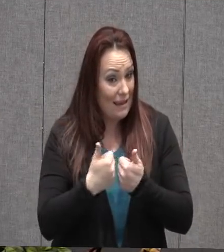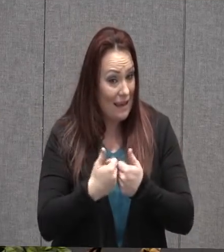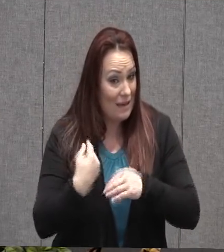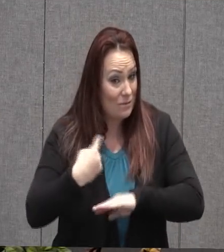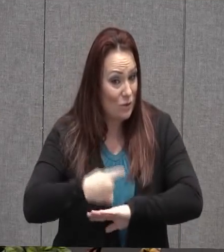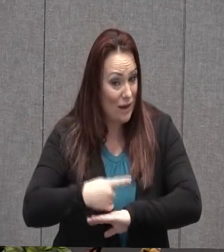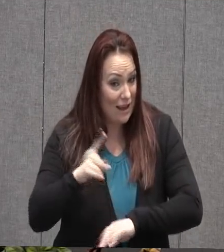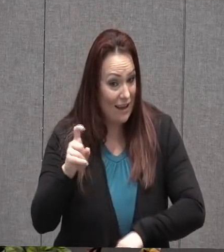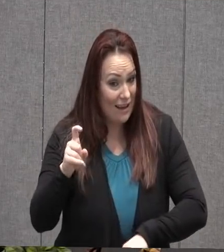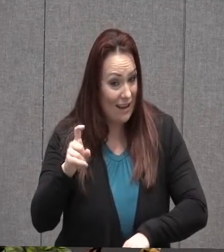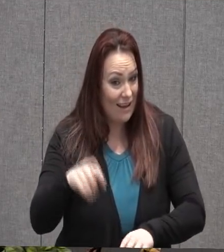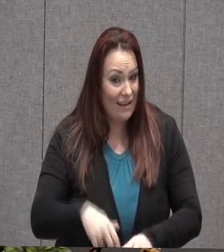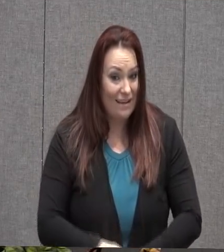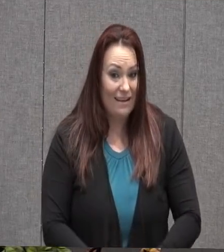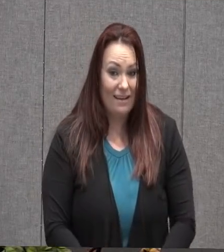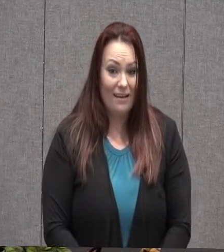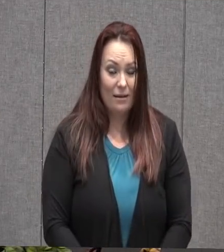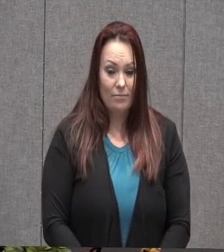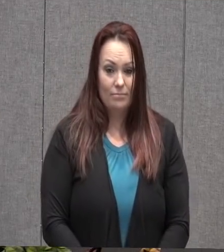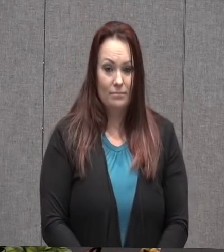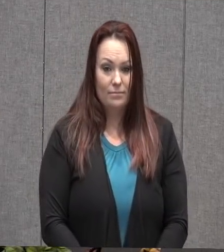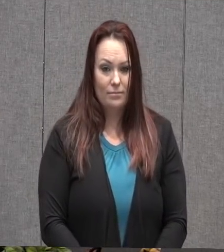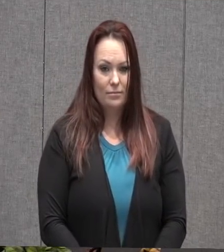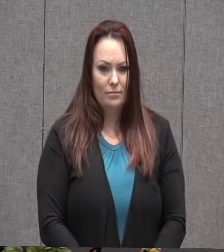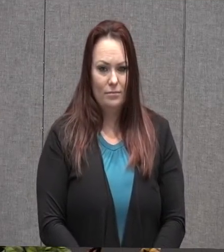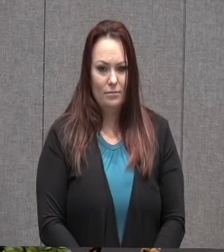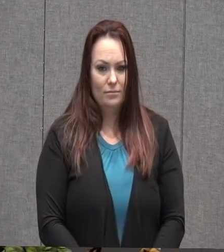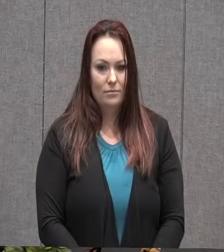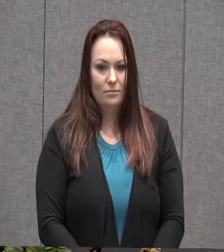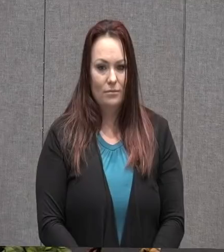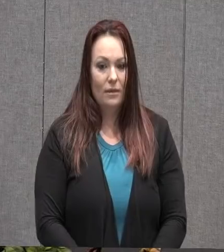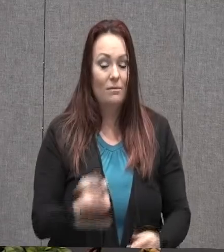Okay, and I'm gonna hold up would so you can see that pattern again.